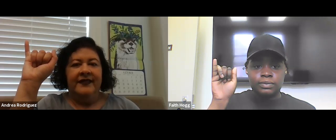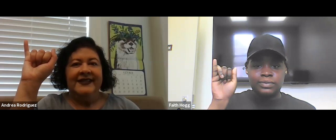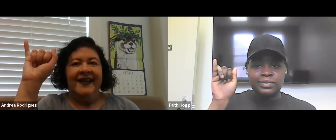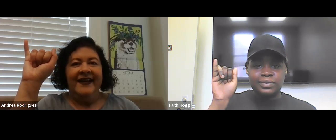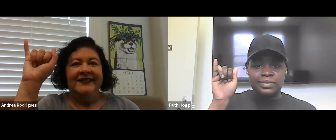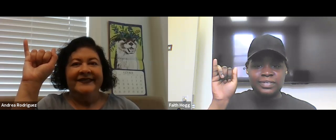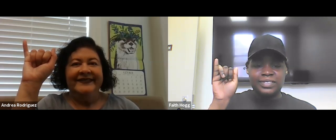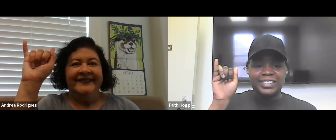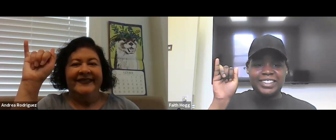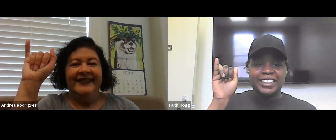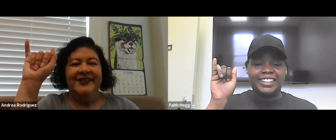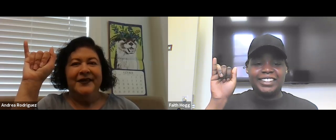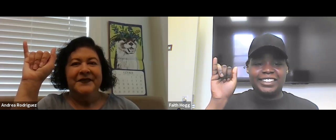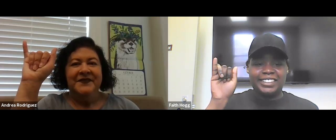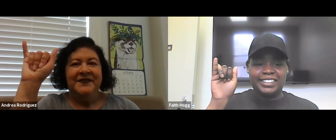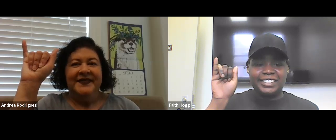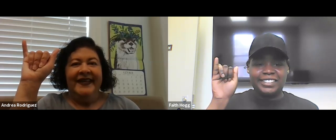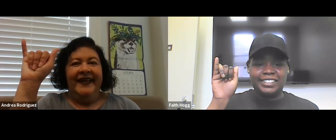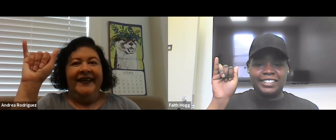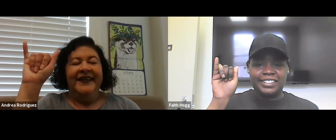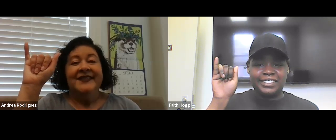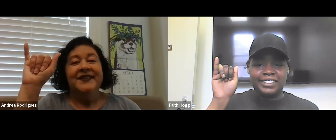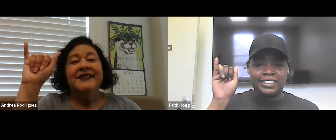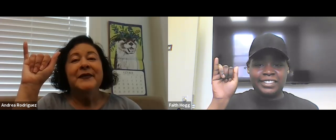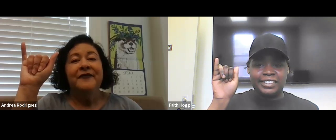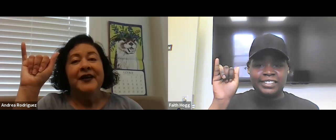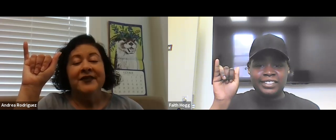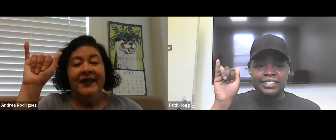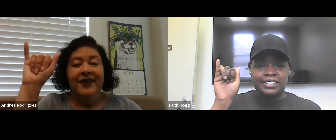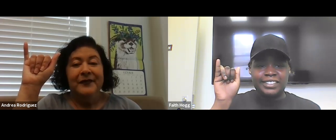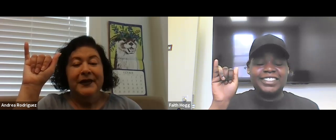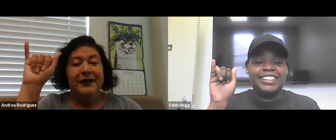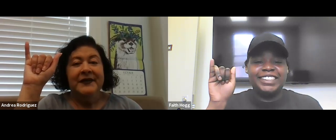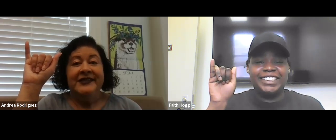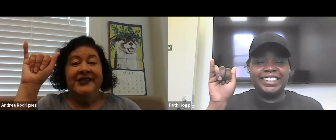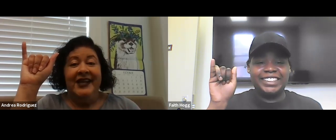That's it. Good job. Okay, so this is my favorite letter coming up. It's J.